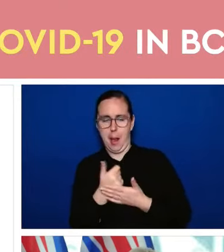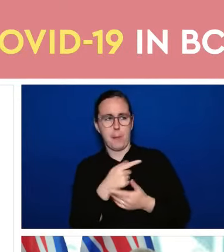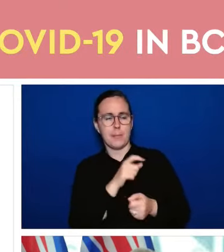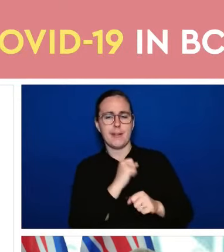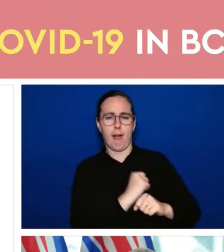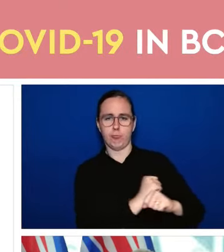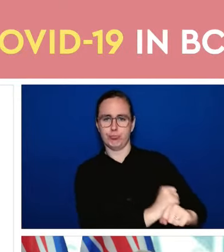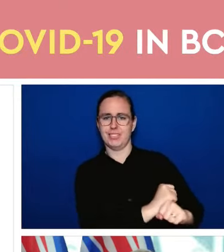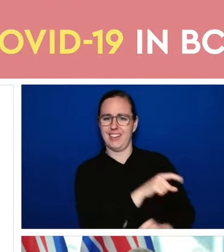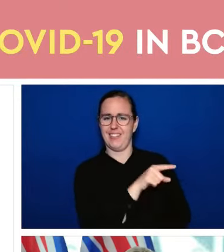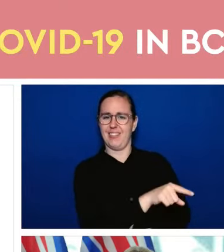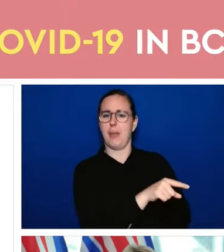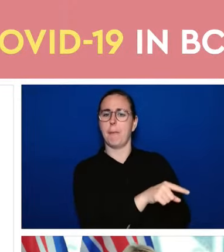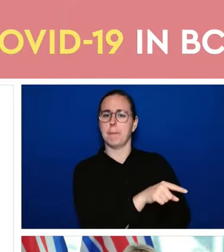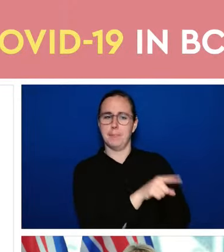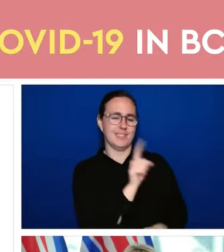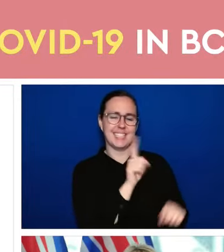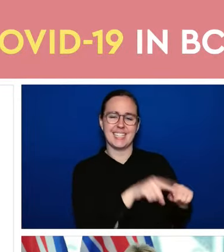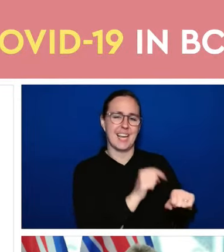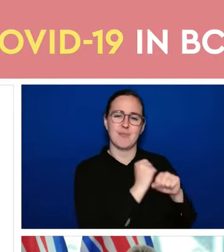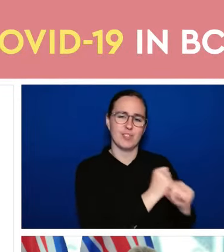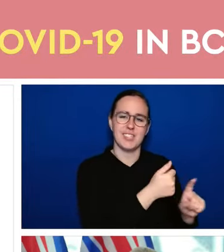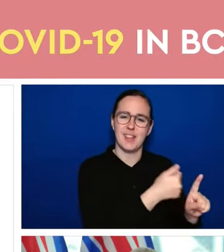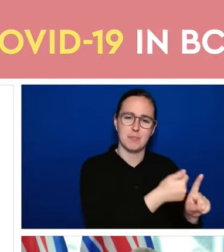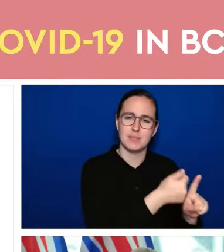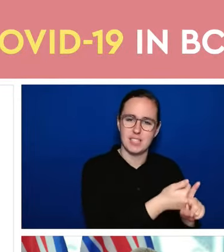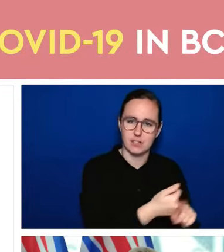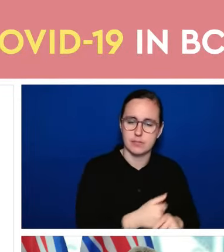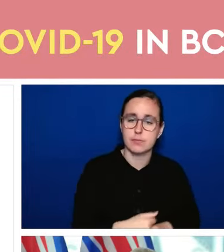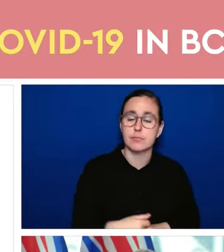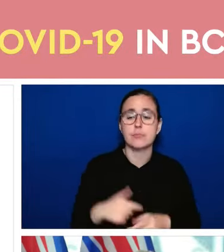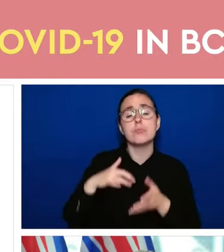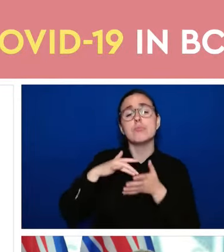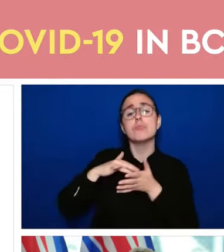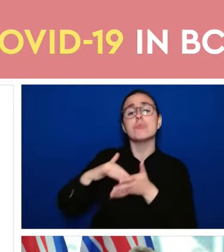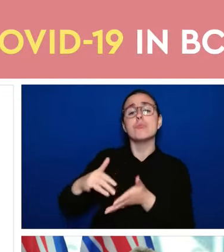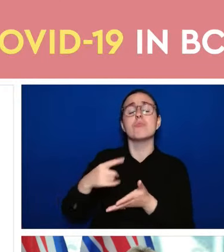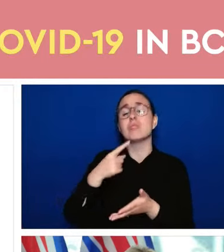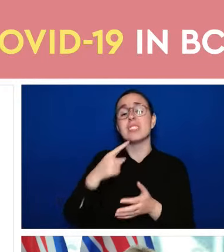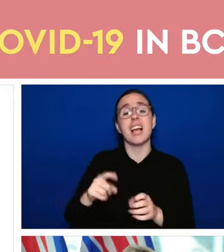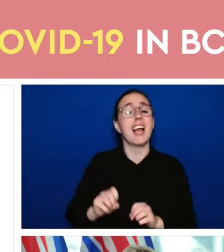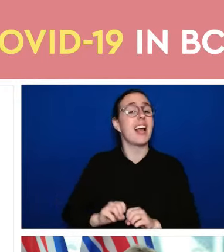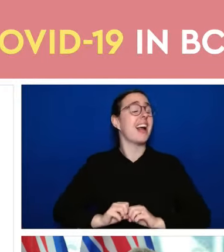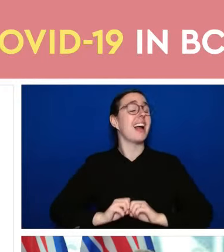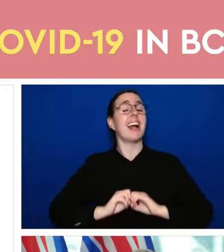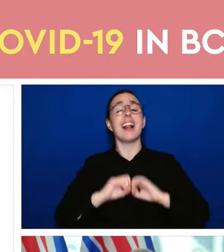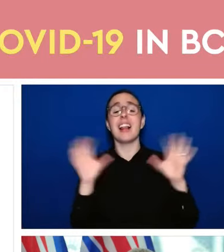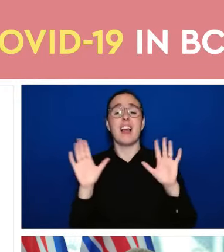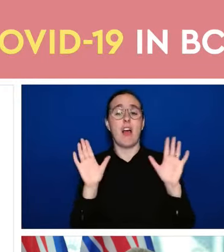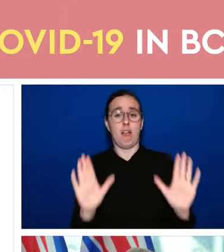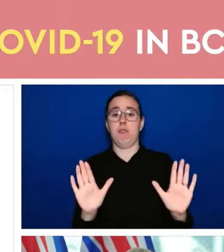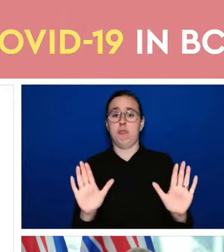these data is very clear the most effectively risk prevention against serious outcomes. State